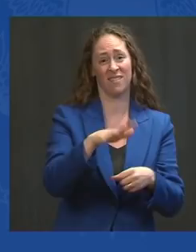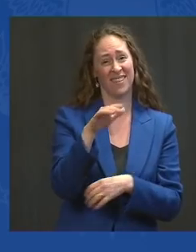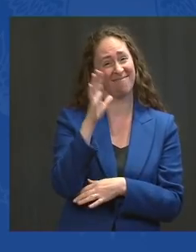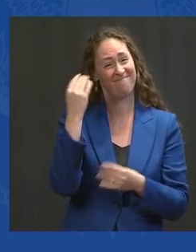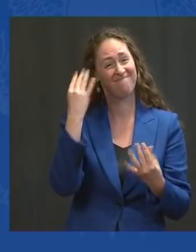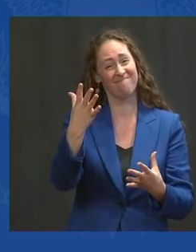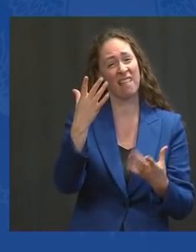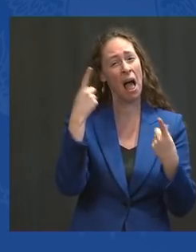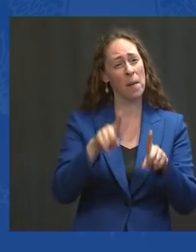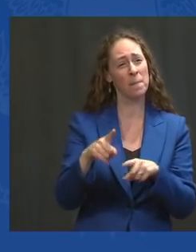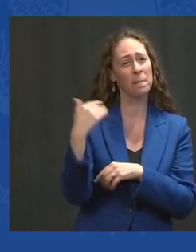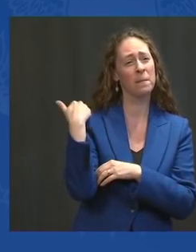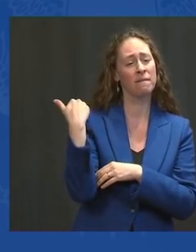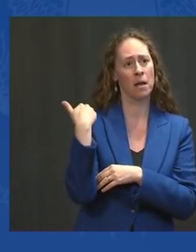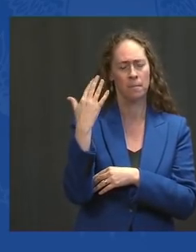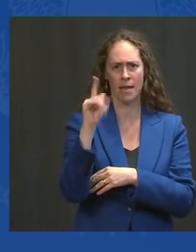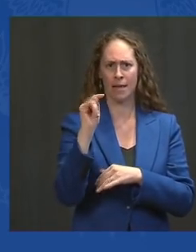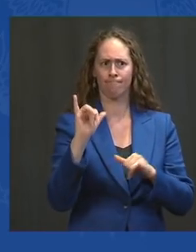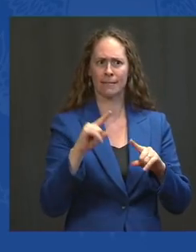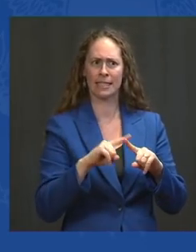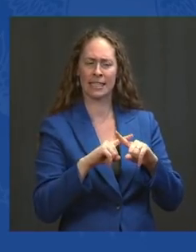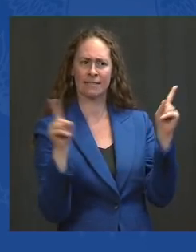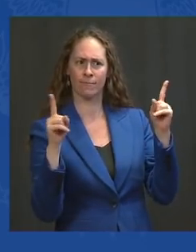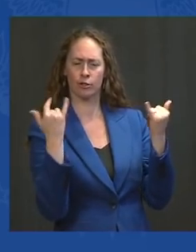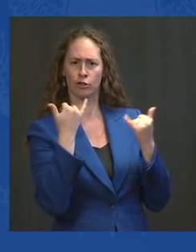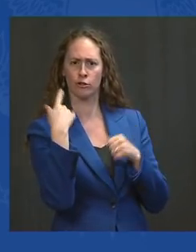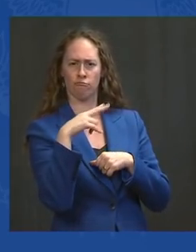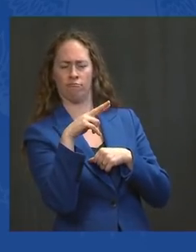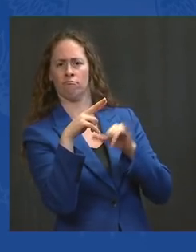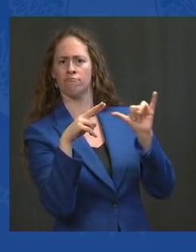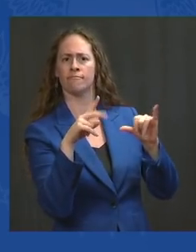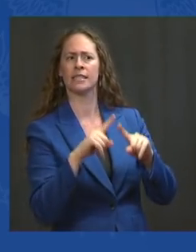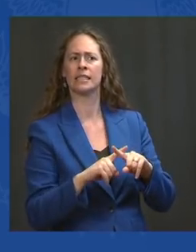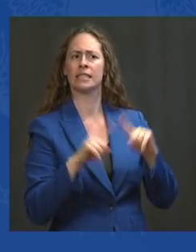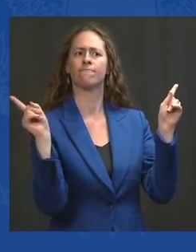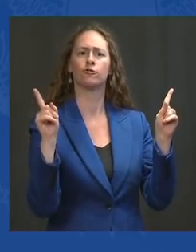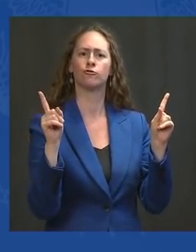and, literally, pernicious forms. It's no longer just about who gets to vote